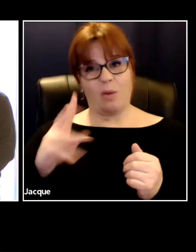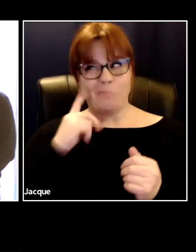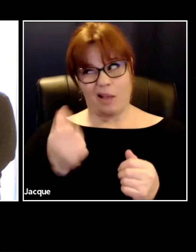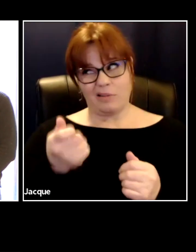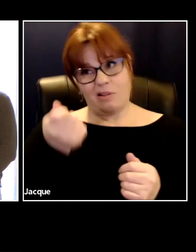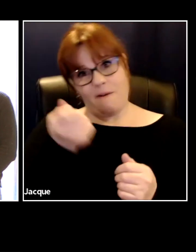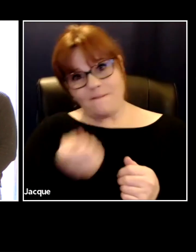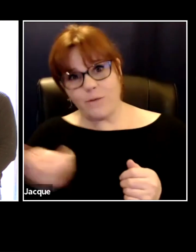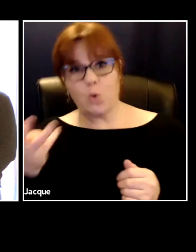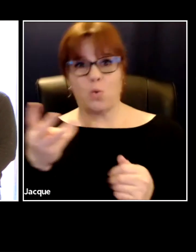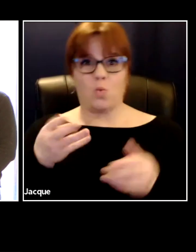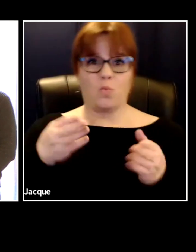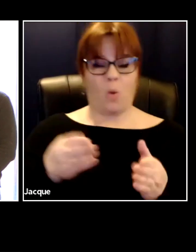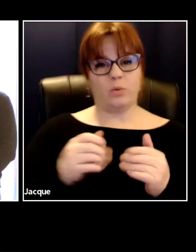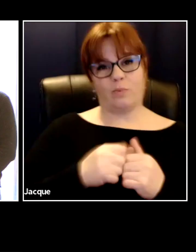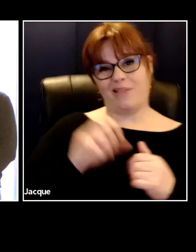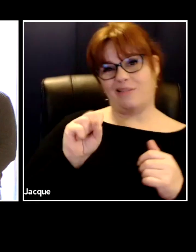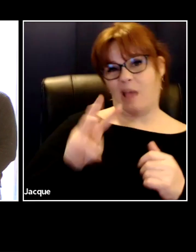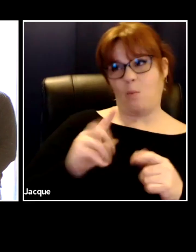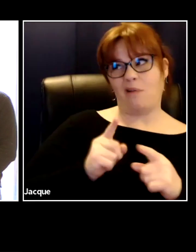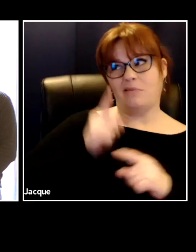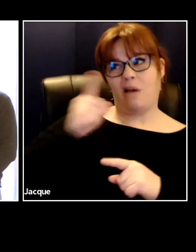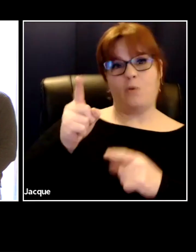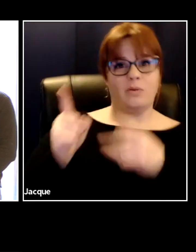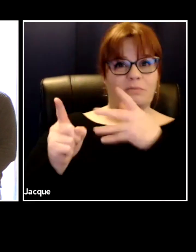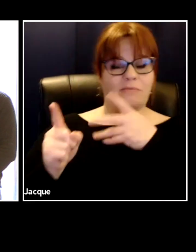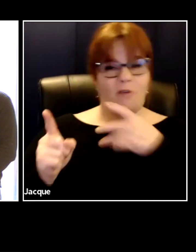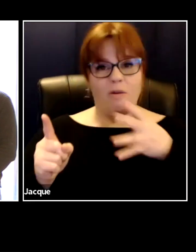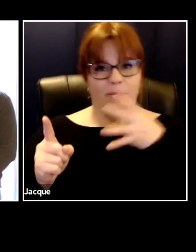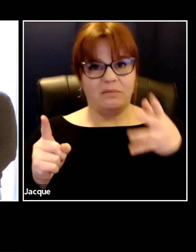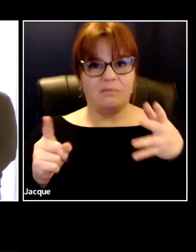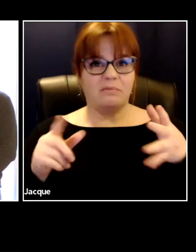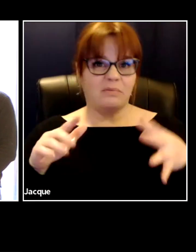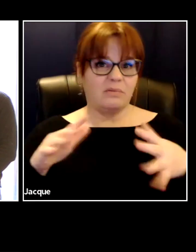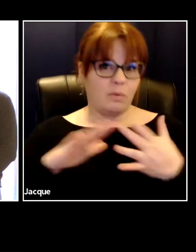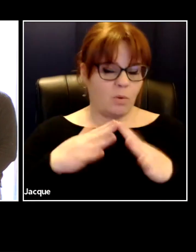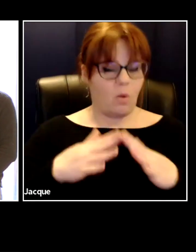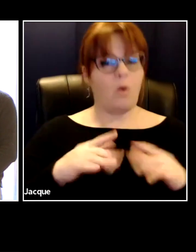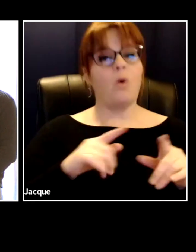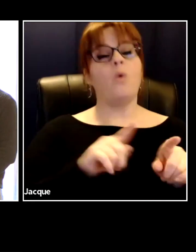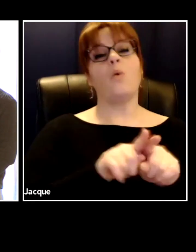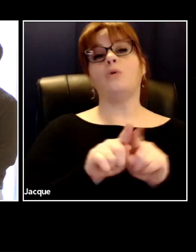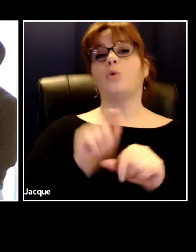present. Um, we're also working with that technical advisory group to think about